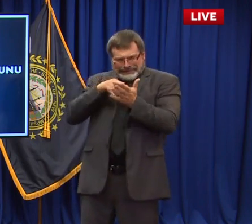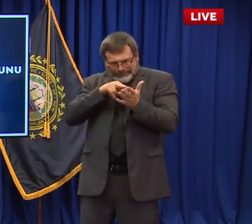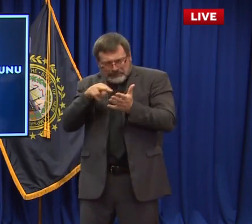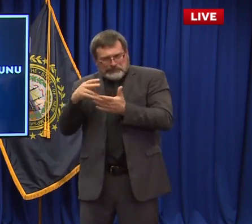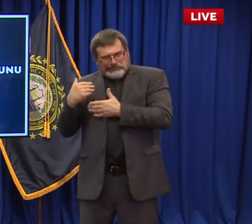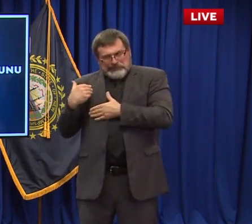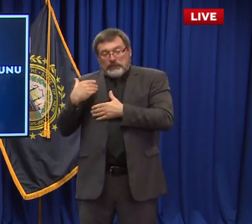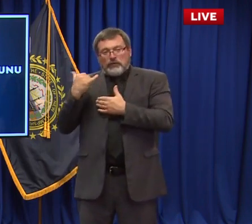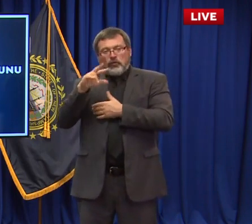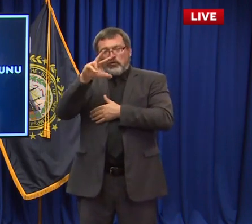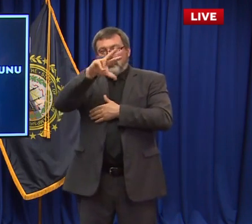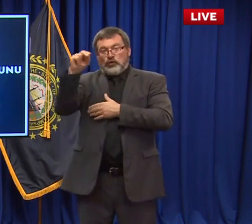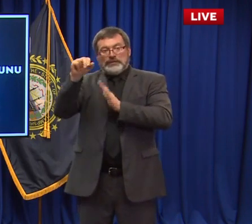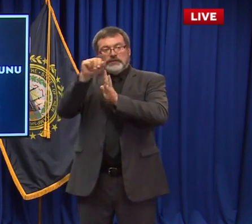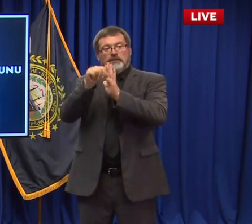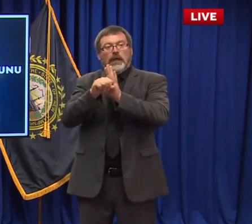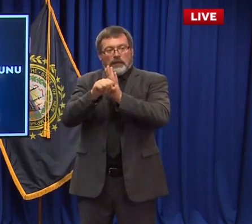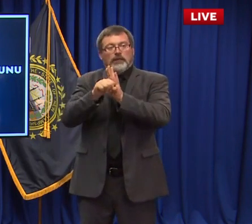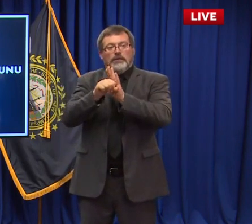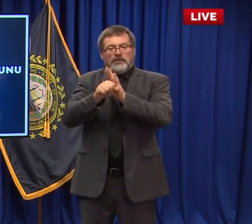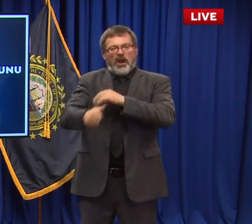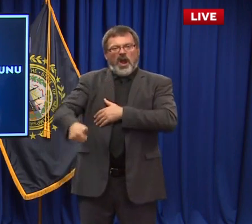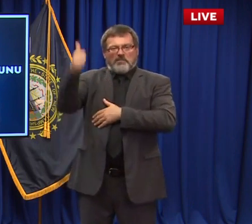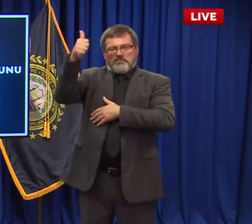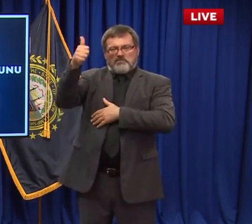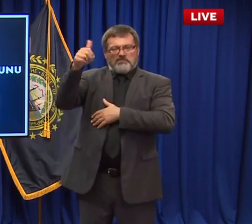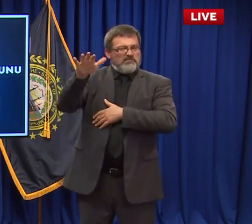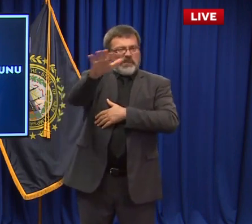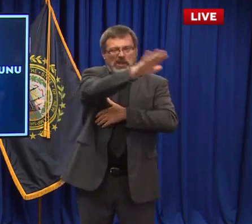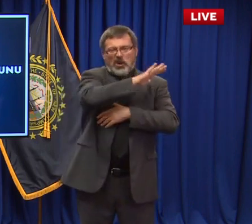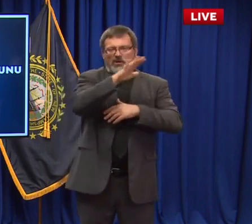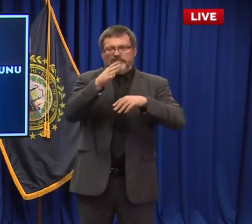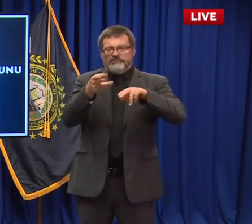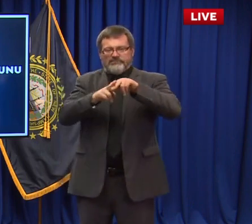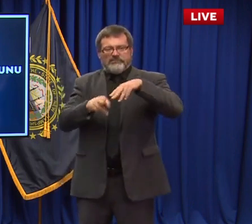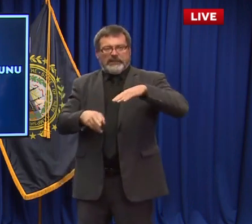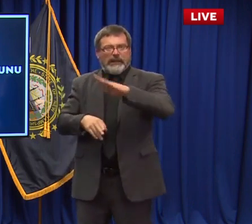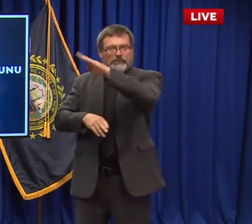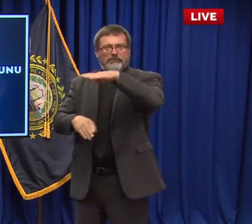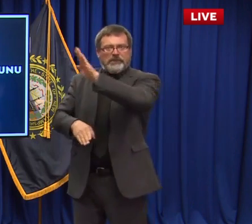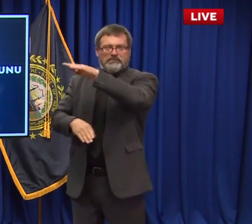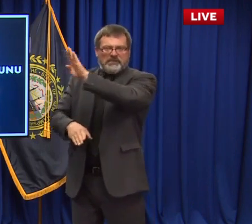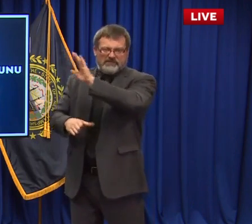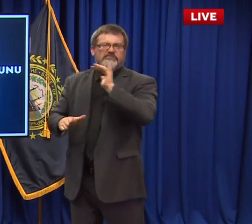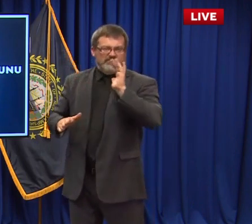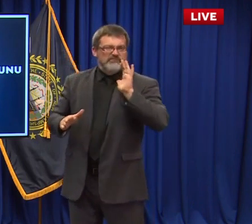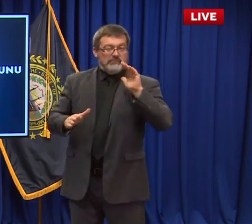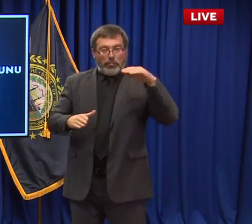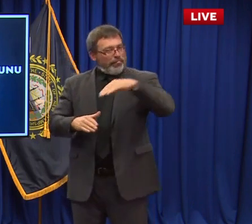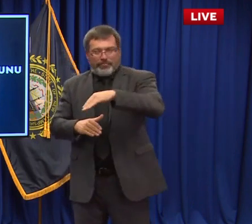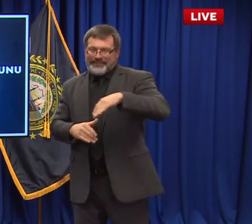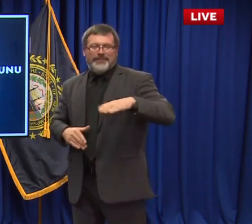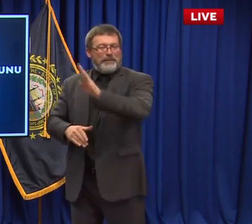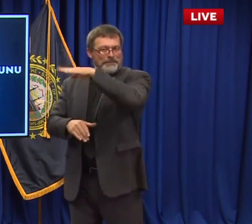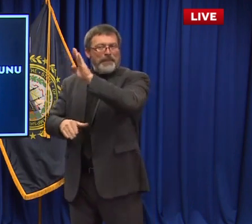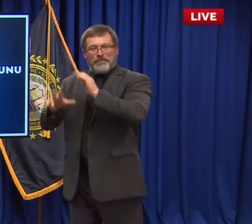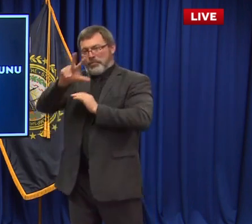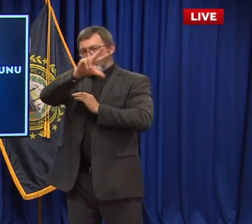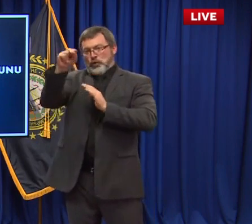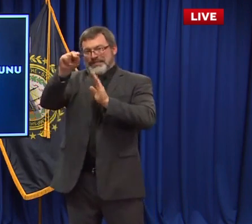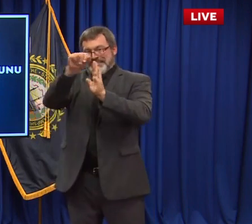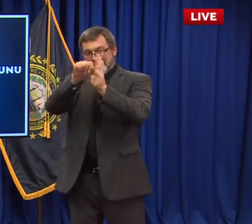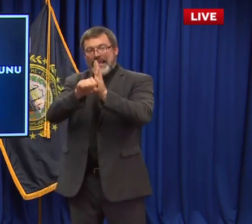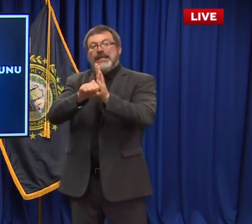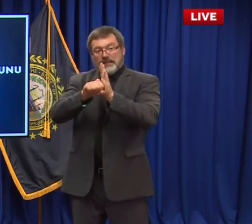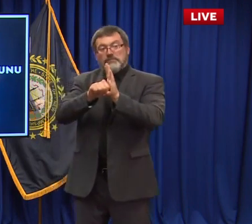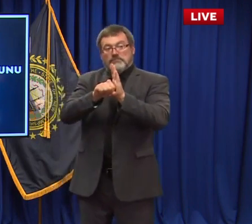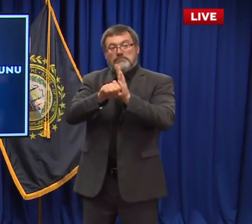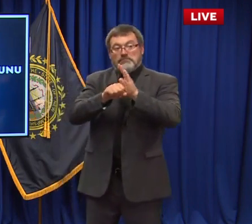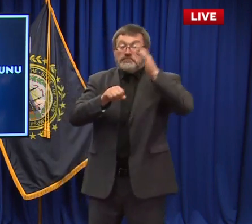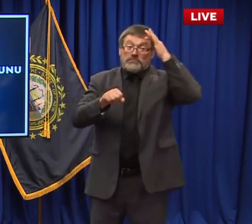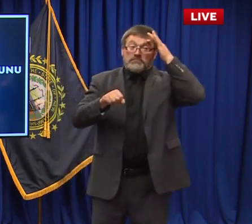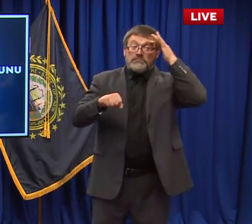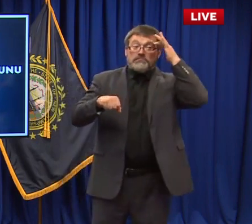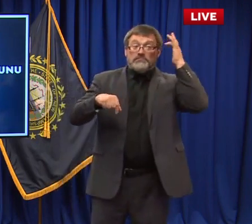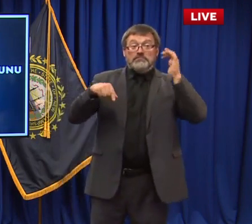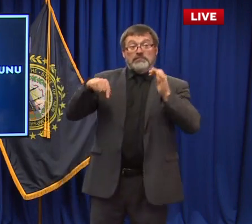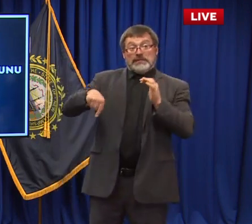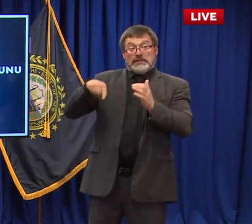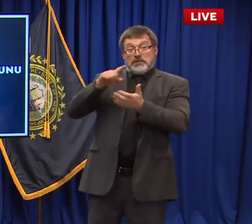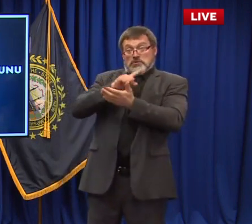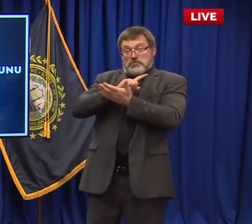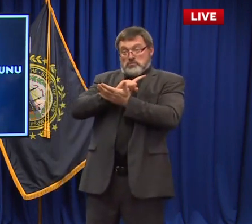AT LAST COUNT, THERE WERE AT LEAST 30 DIFFERENT STATES THAT HAVE SEEN INCREASE INCIDENCE OF COVID-19 WITHIN THEIR STATE.